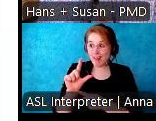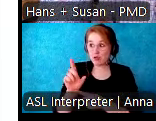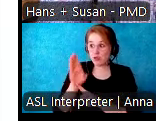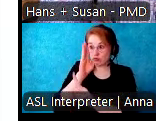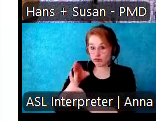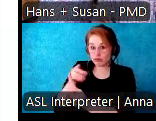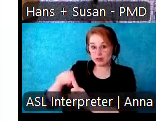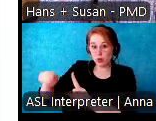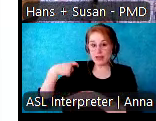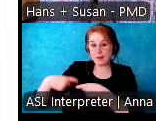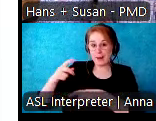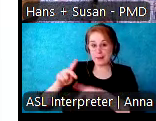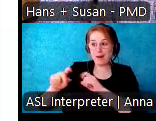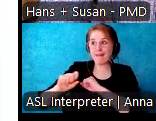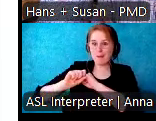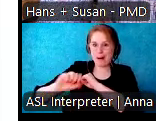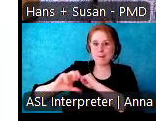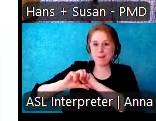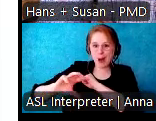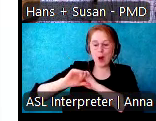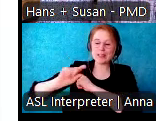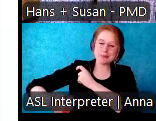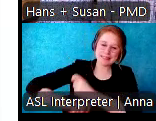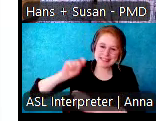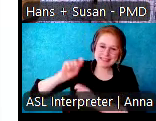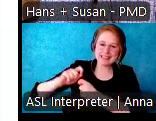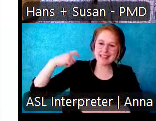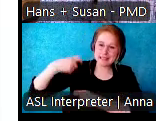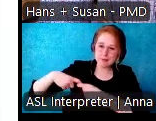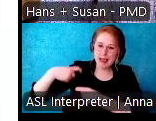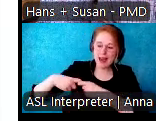we can promote it on Spanish language focused media,